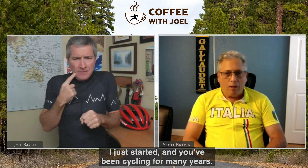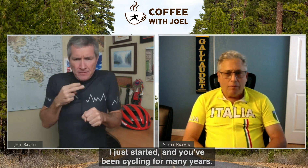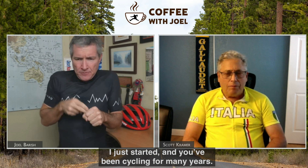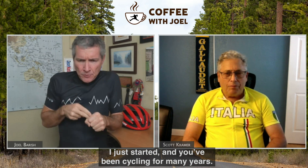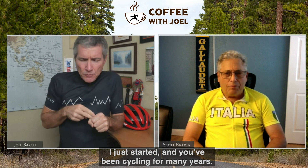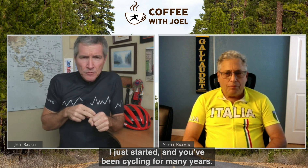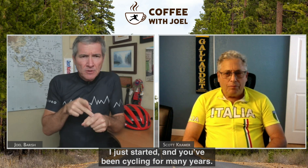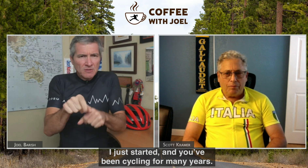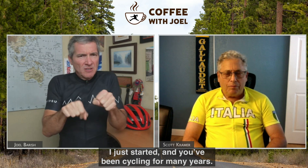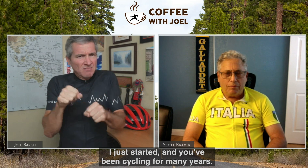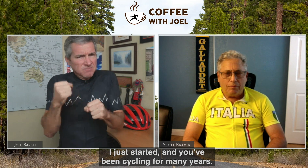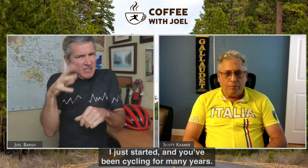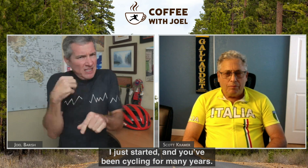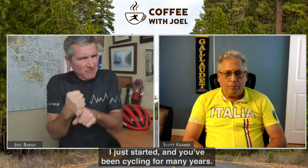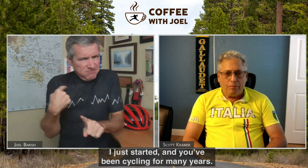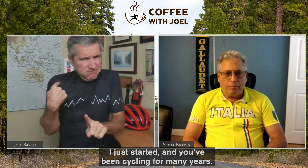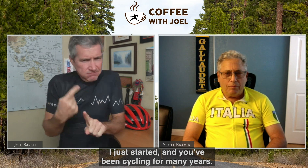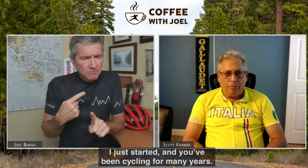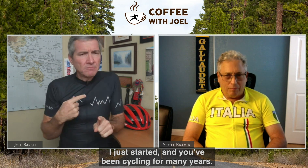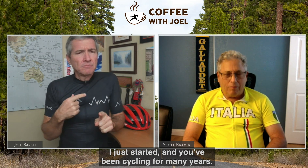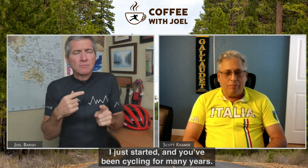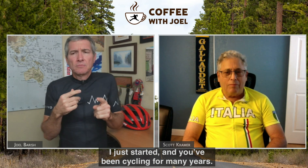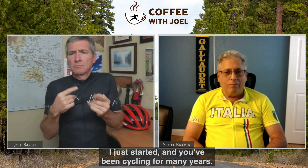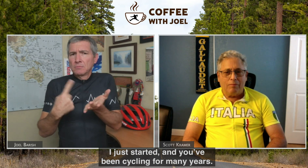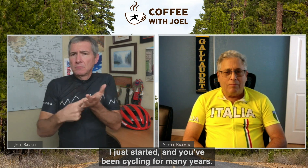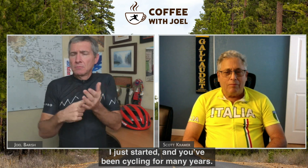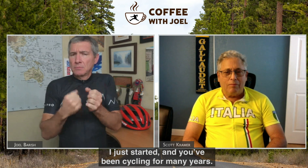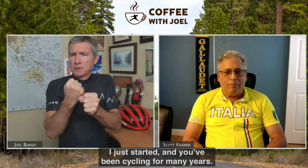I just started, and you’ve been cycling for many years.